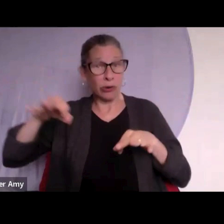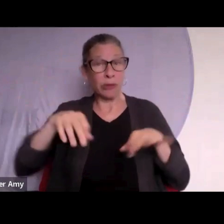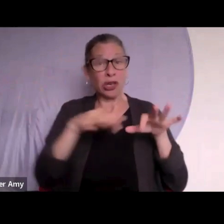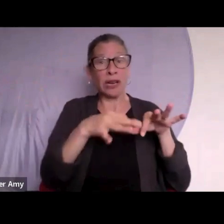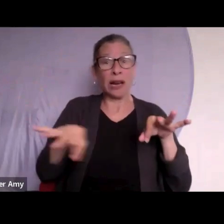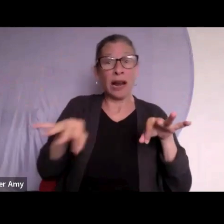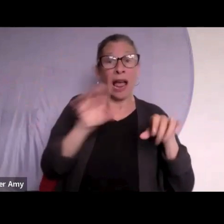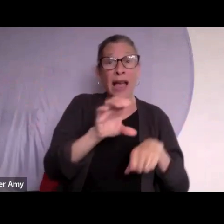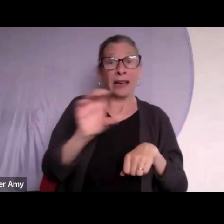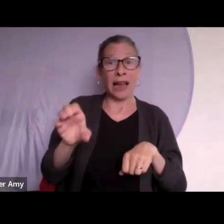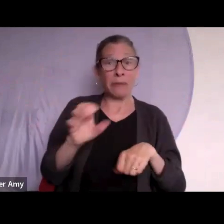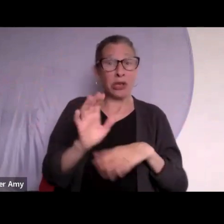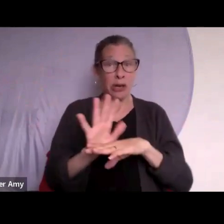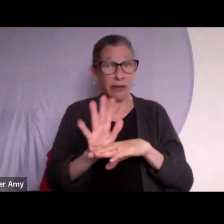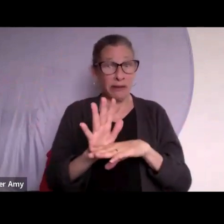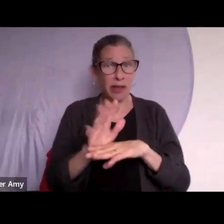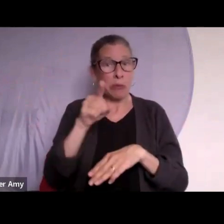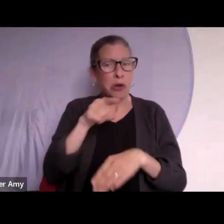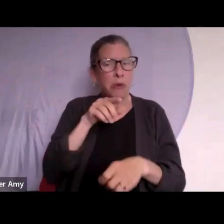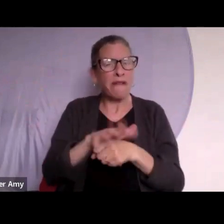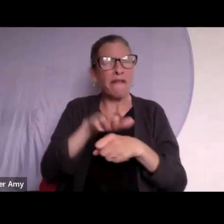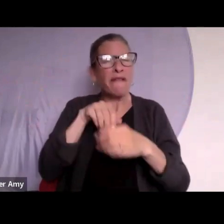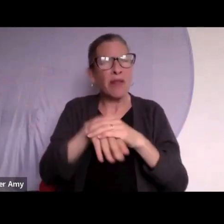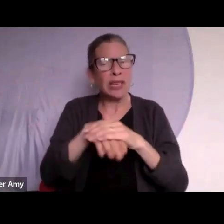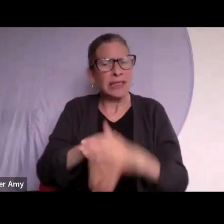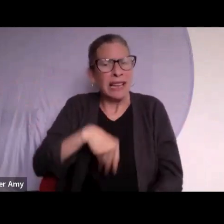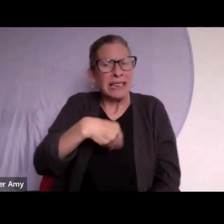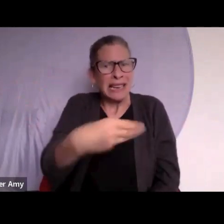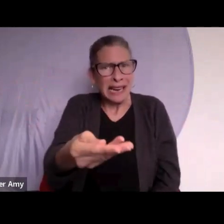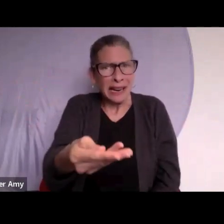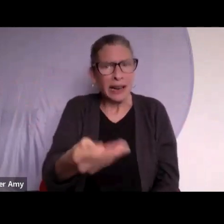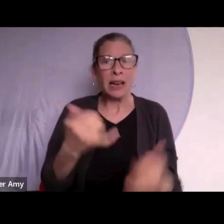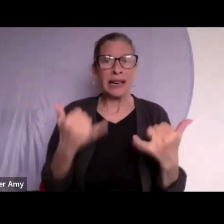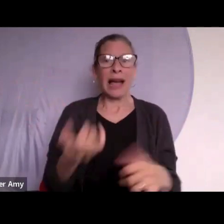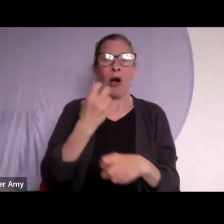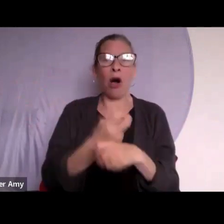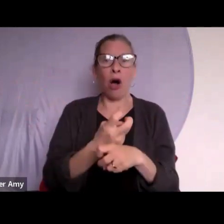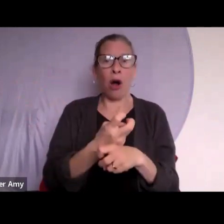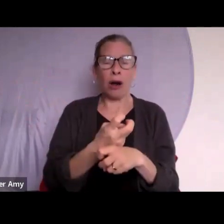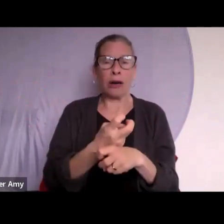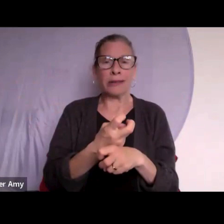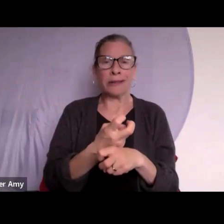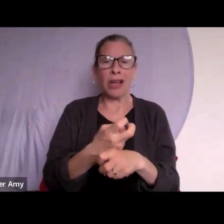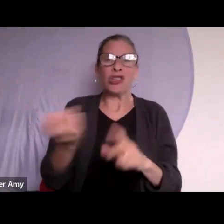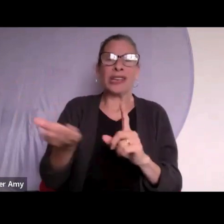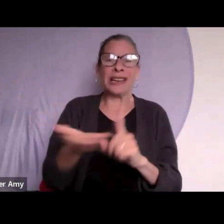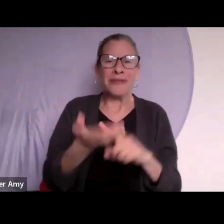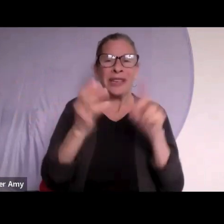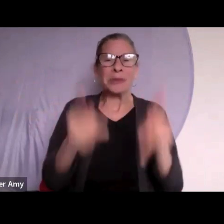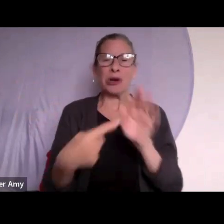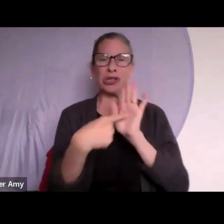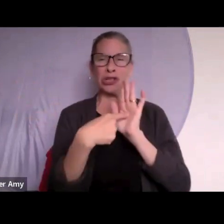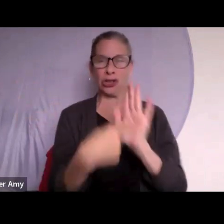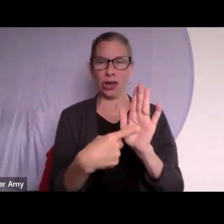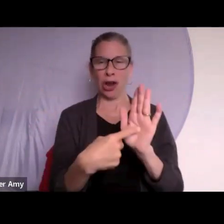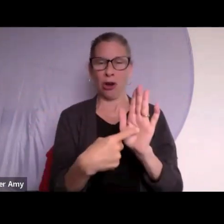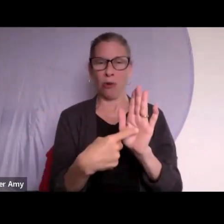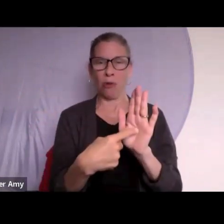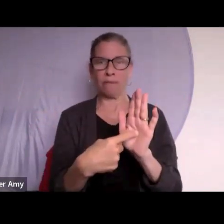this film, you have full accessibility. Now the hard part is to get people to show it with that accessibility, you're good and we tell the directors, you're going to another film